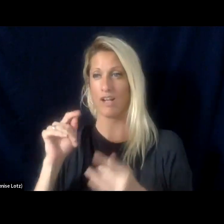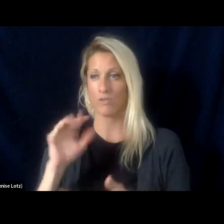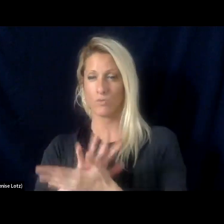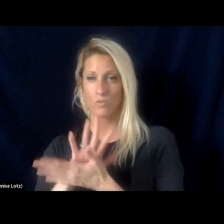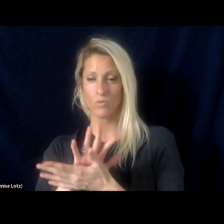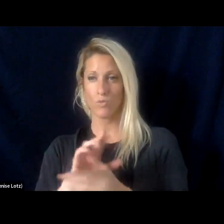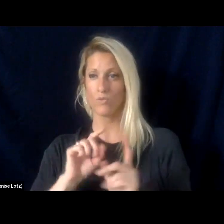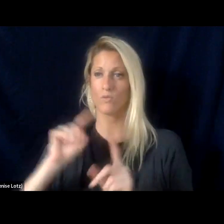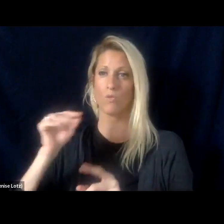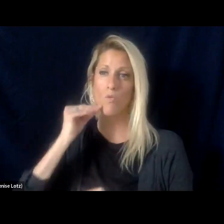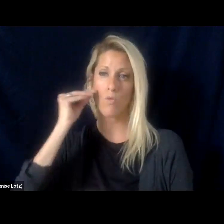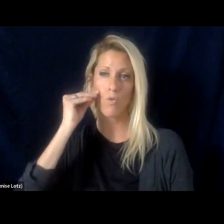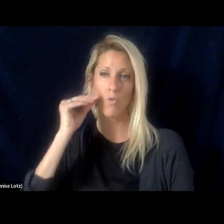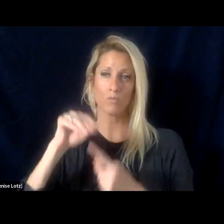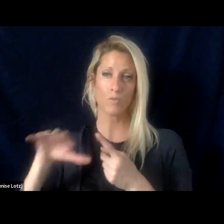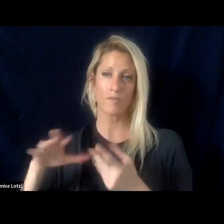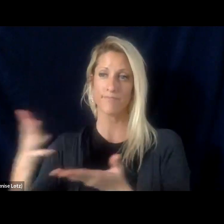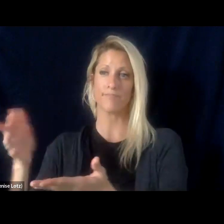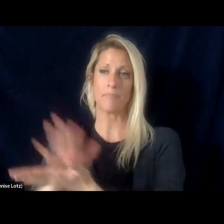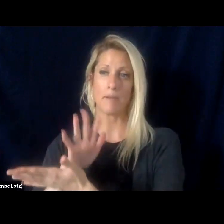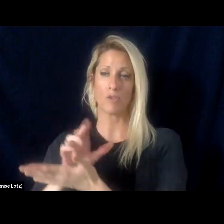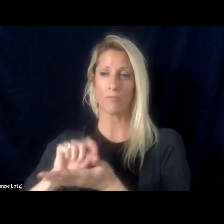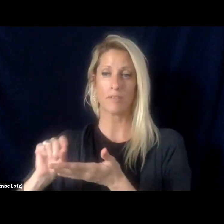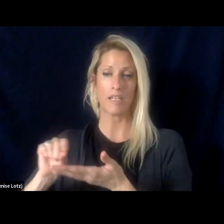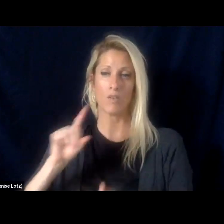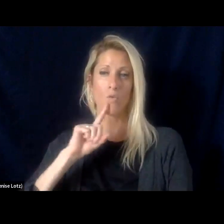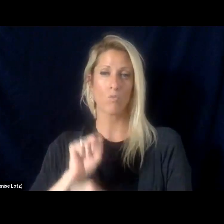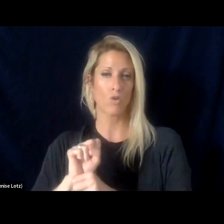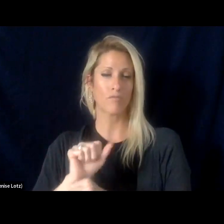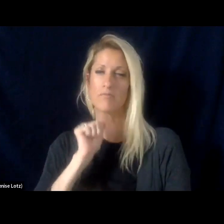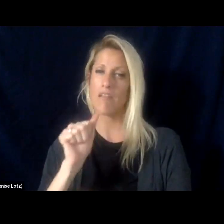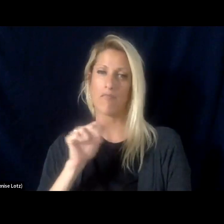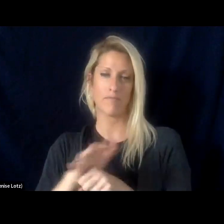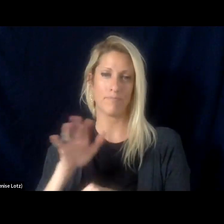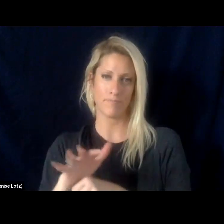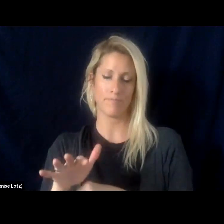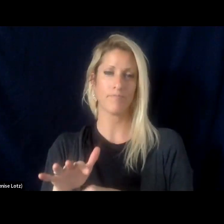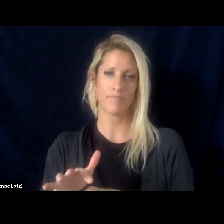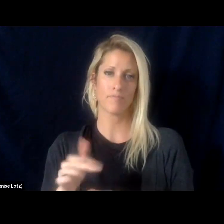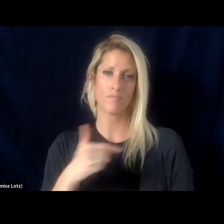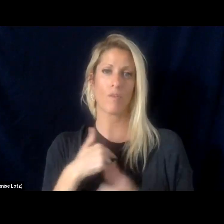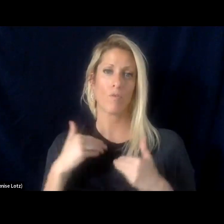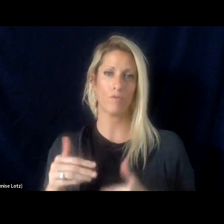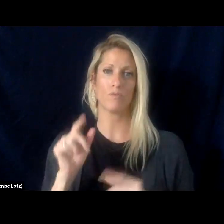kids home with paper and pencil. Homework was not sufficient and so we went one to one